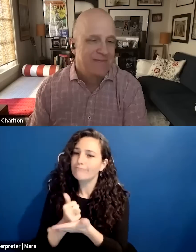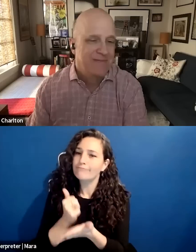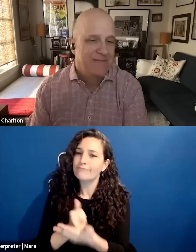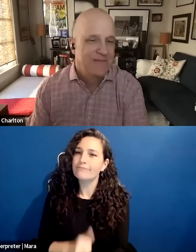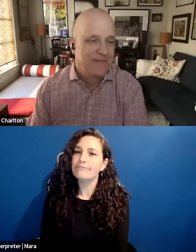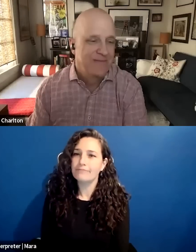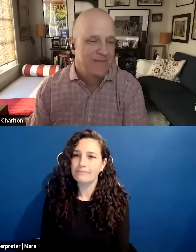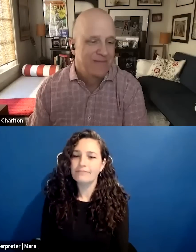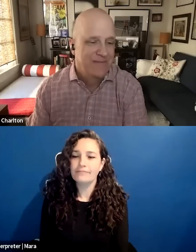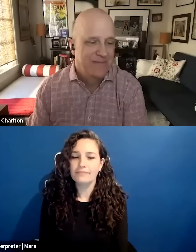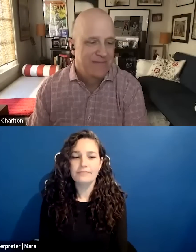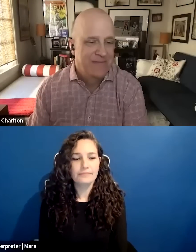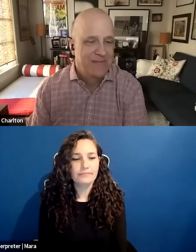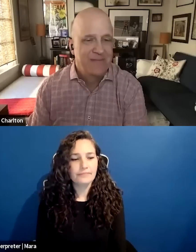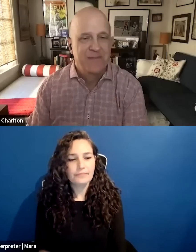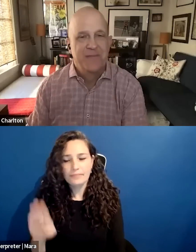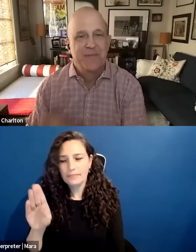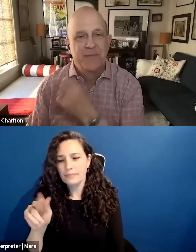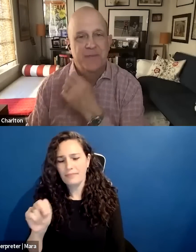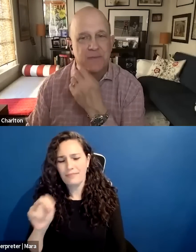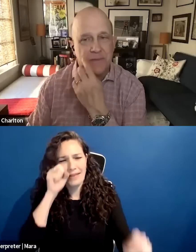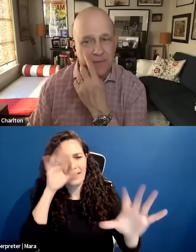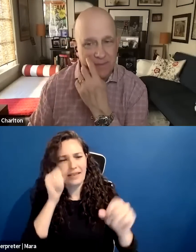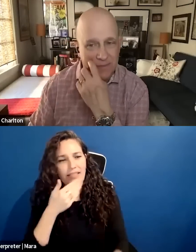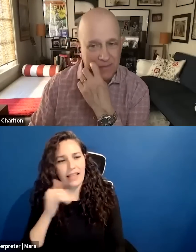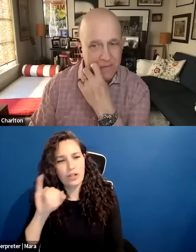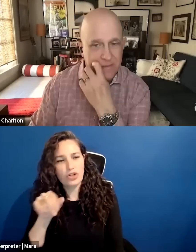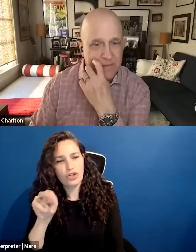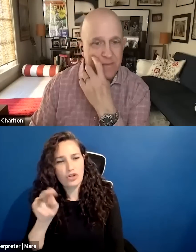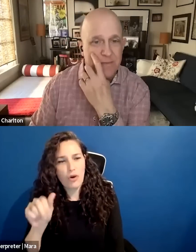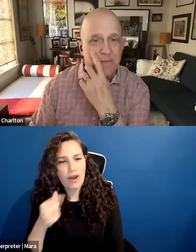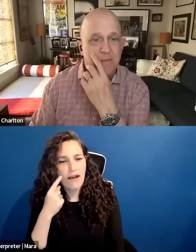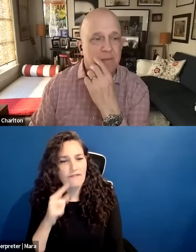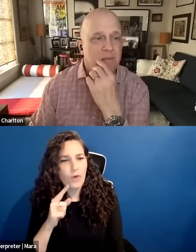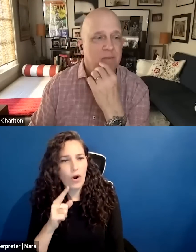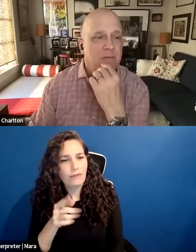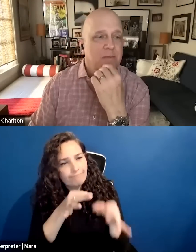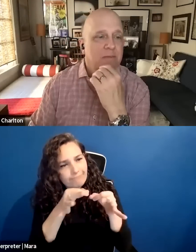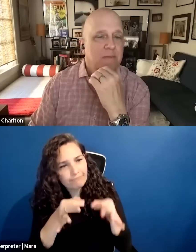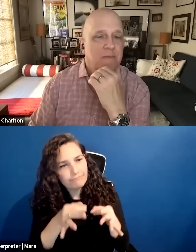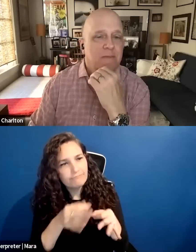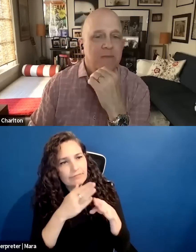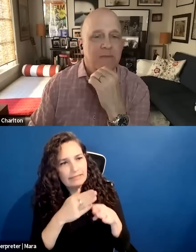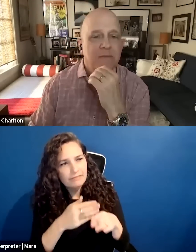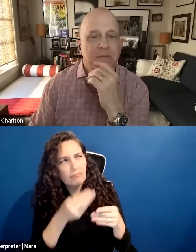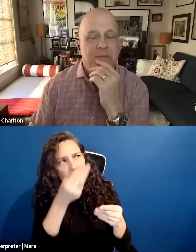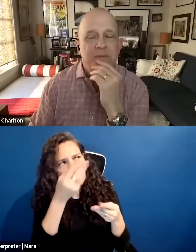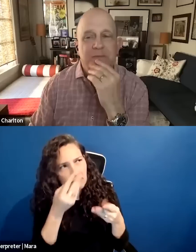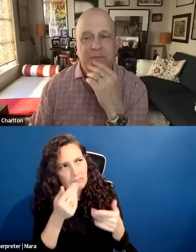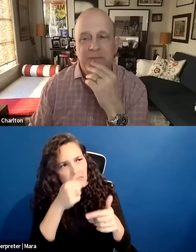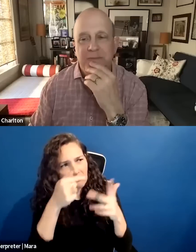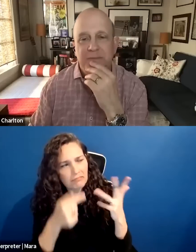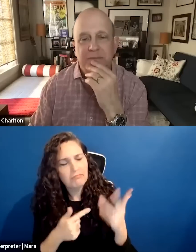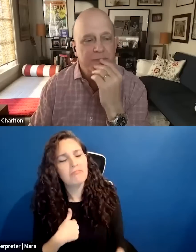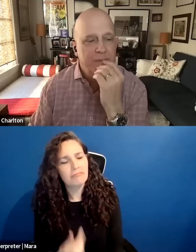Awesome. Jona, thank you so much for breaking that down and sharing that. I know one of the things